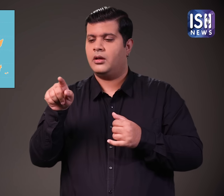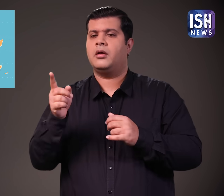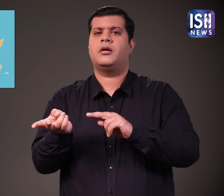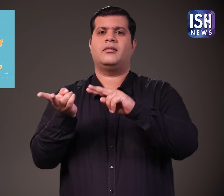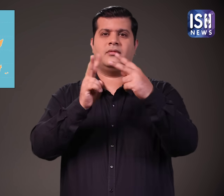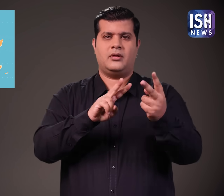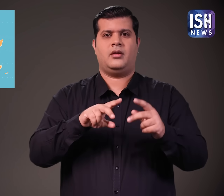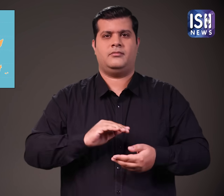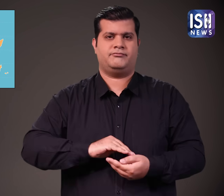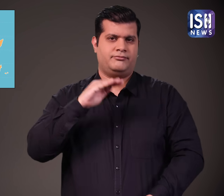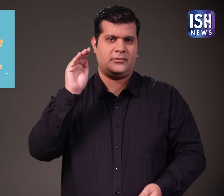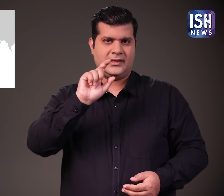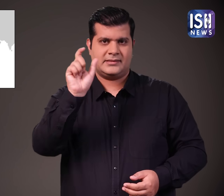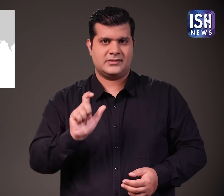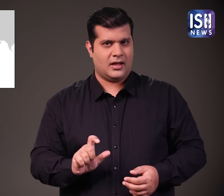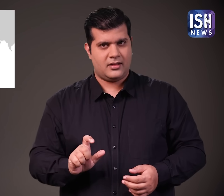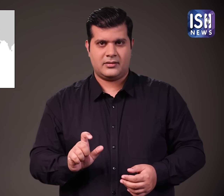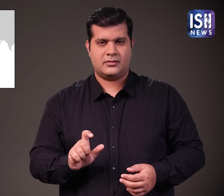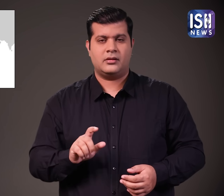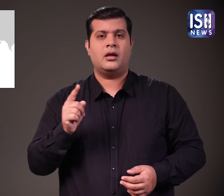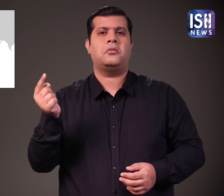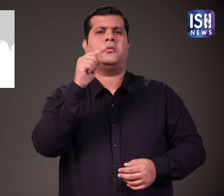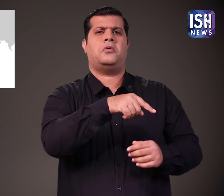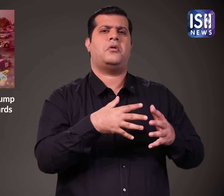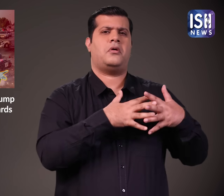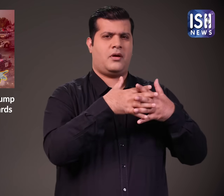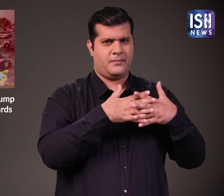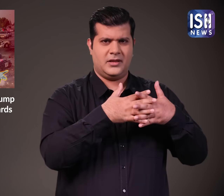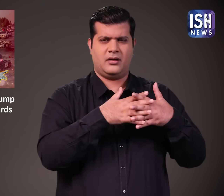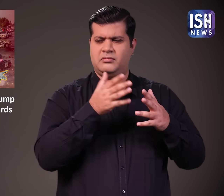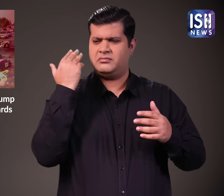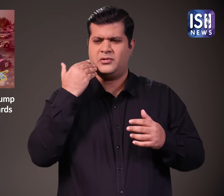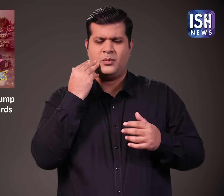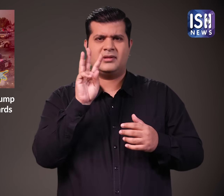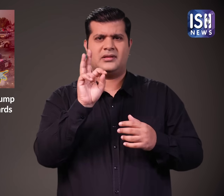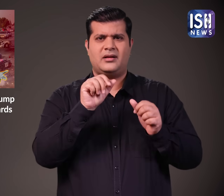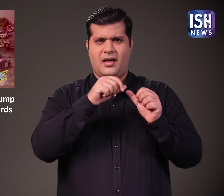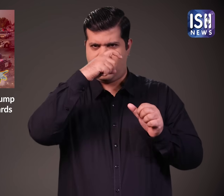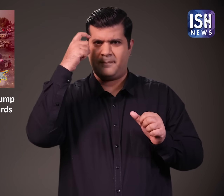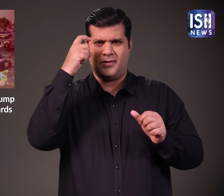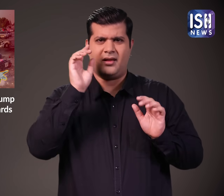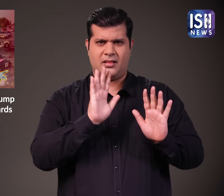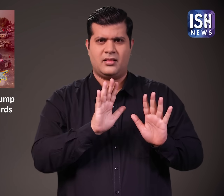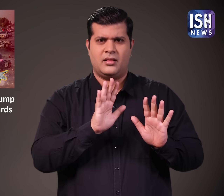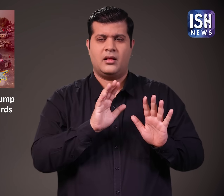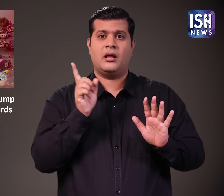He later relocated to Italy where he grew up and then came to the U.S. on 30 April 2025.